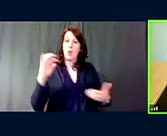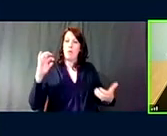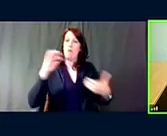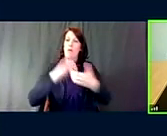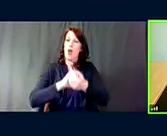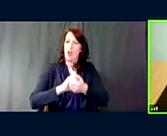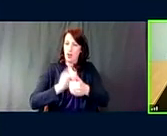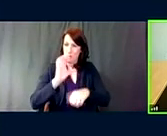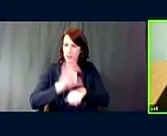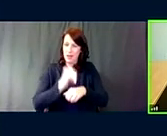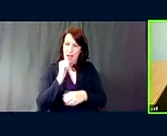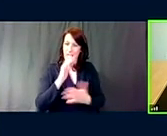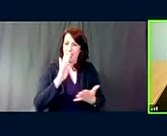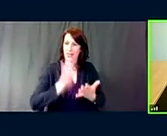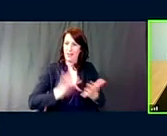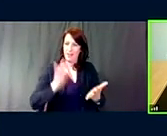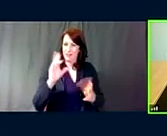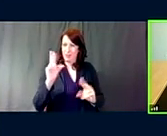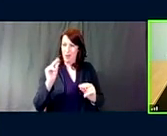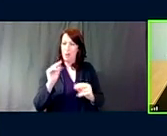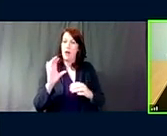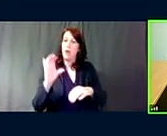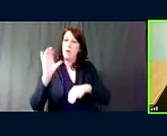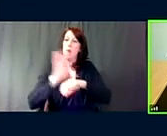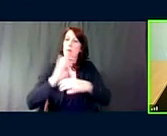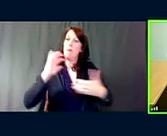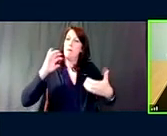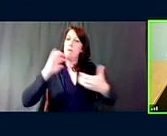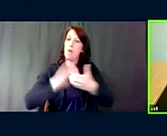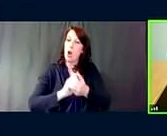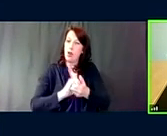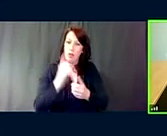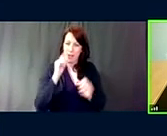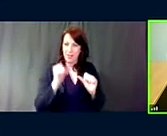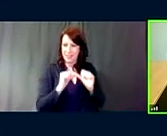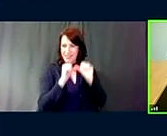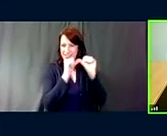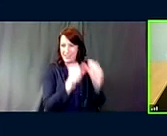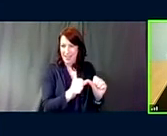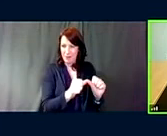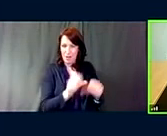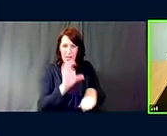USE CHURCHES, WE PARTNER WITH CHURCHES, NOT USE THEM, BUT WE PARTNER WITH CHURCHES BECAUSE THEY ARE SUSTAINABLE.